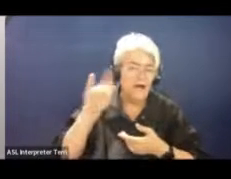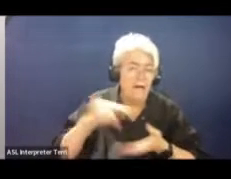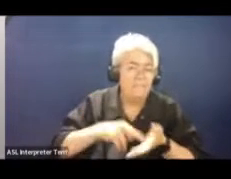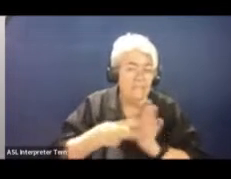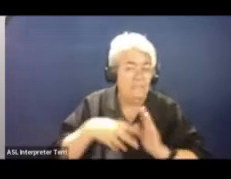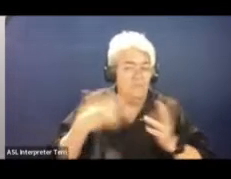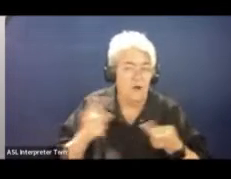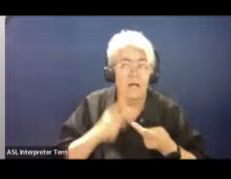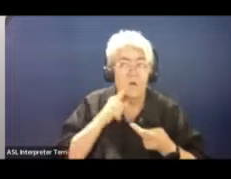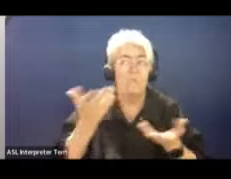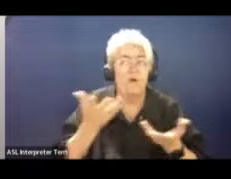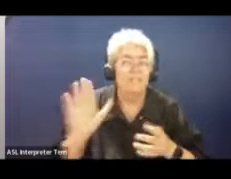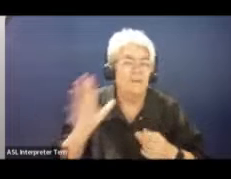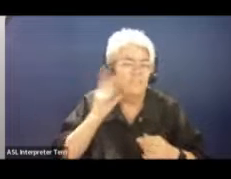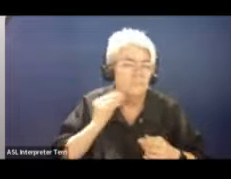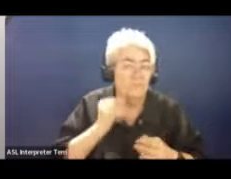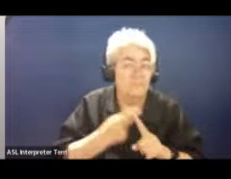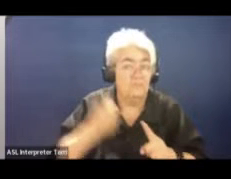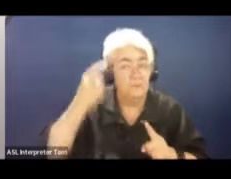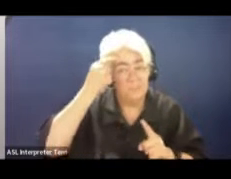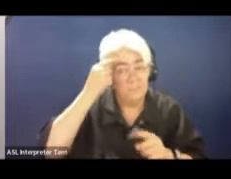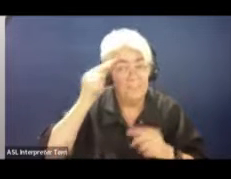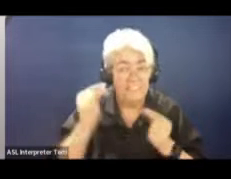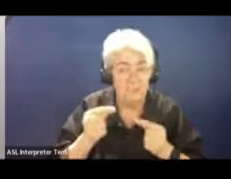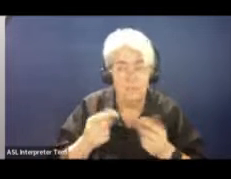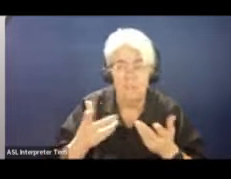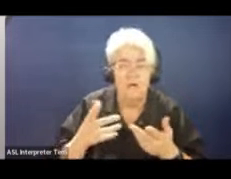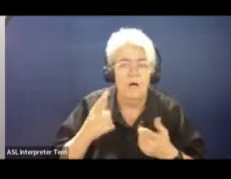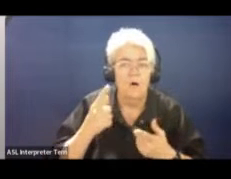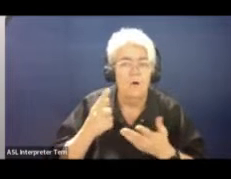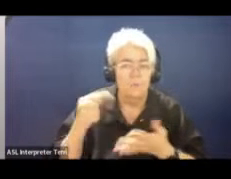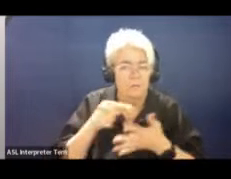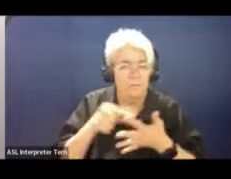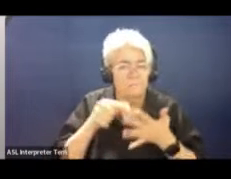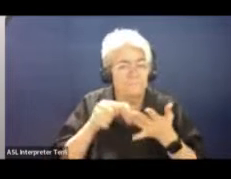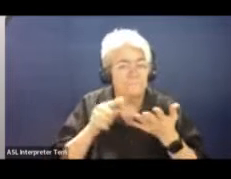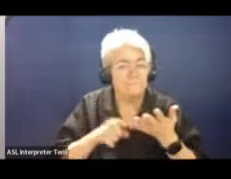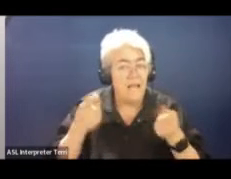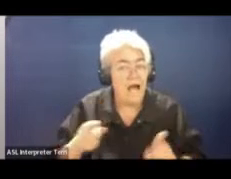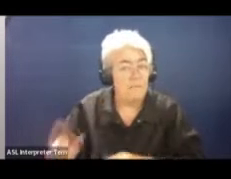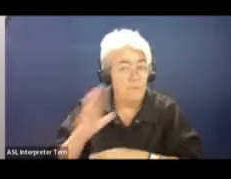symptoms that they experienced from their brain injuries. And with probation and parole officers, we help break down